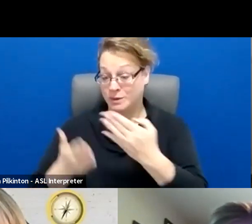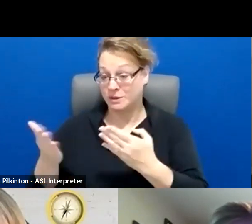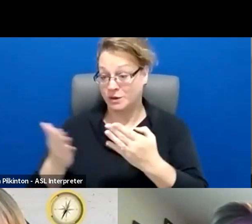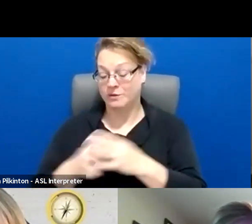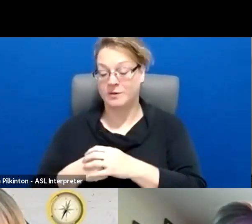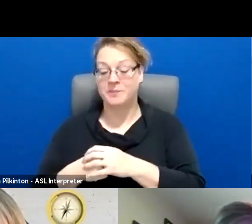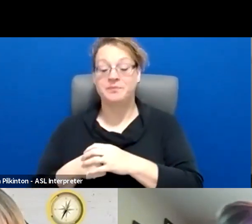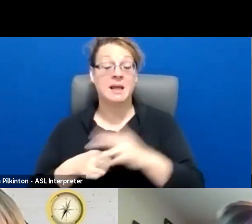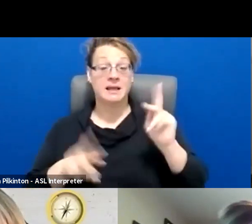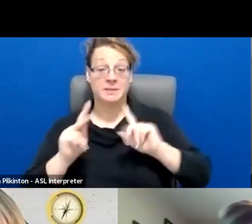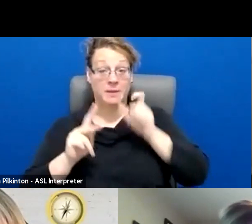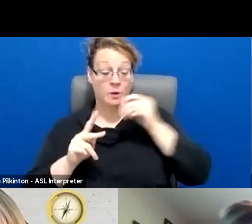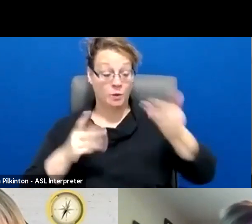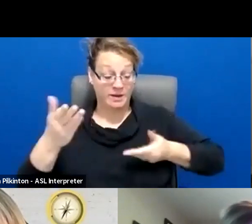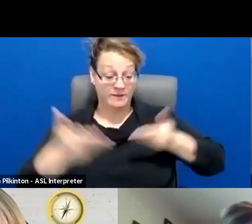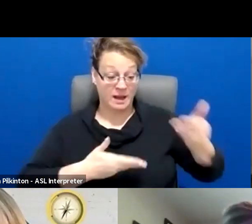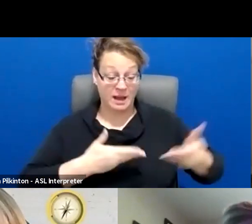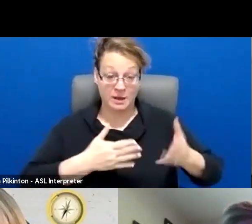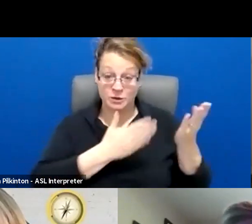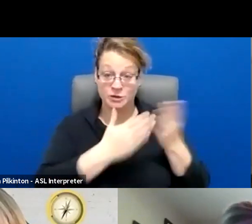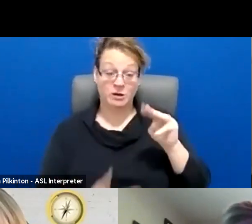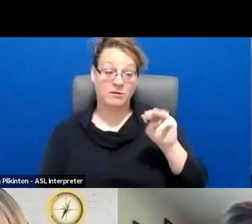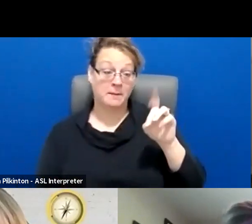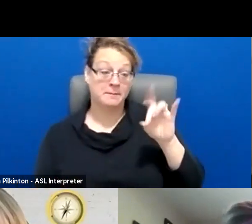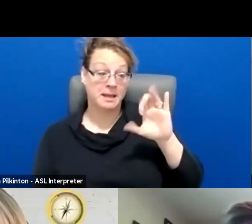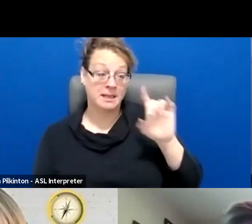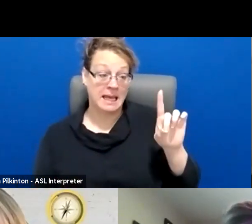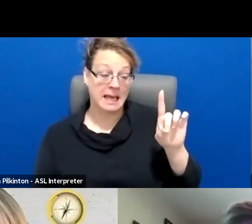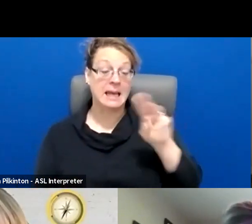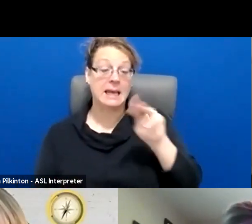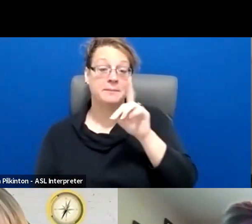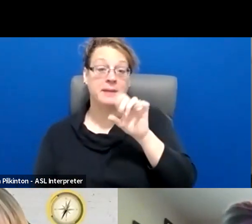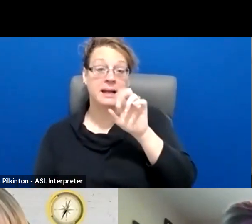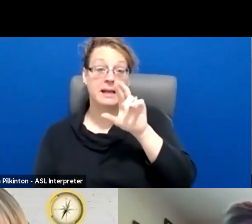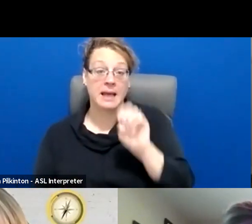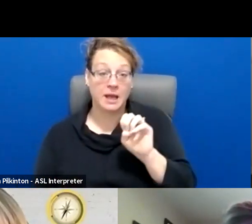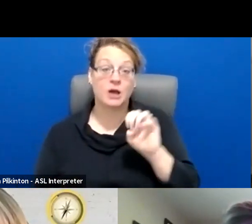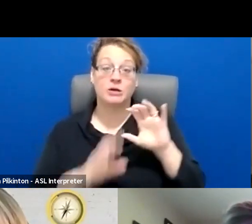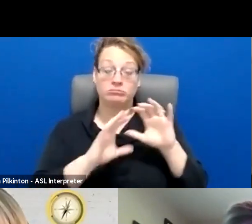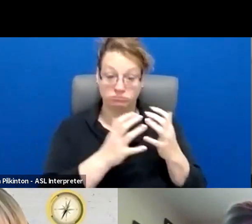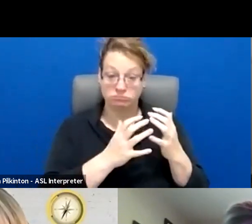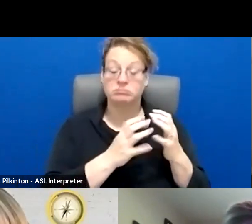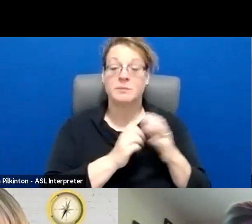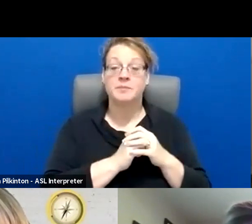When Megan was talking about a talent pool, that truly represents the customers. Or in our case, the members we serve.